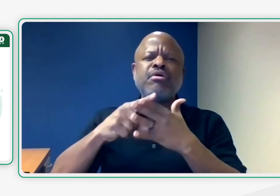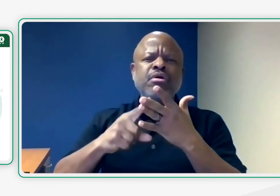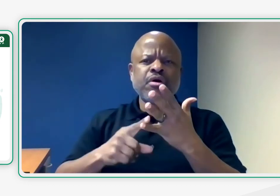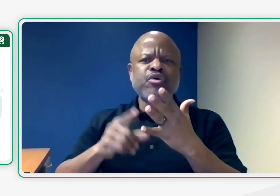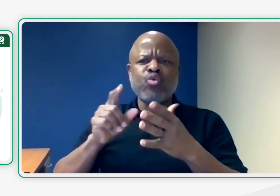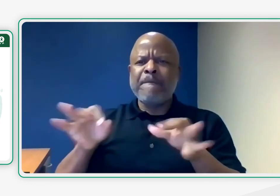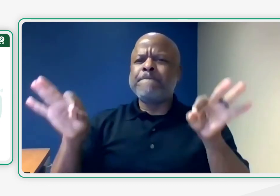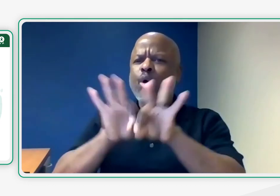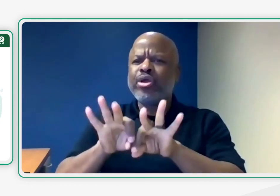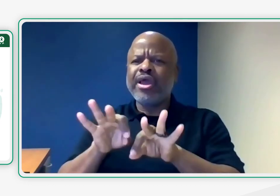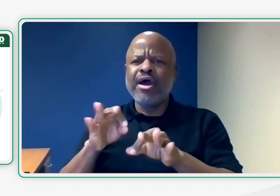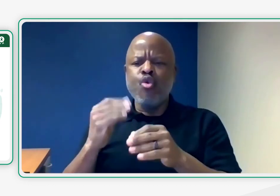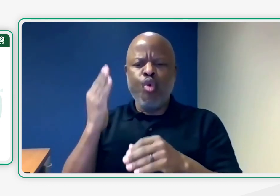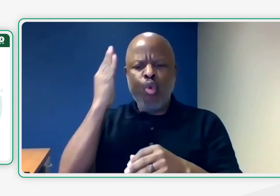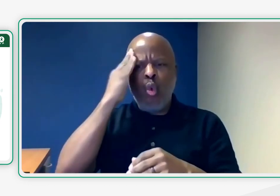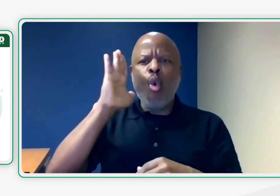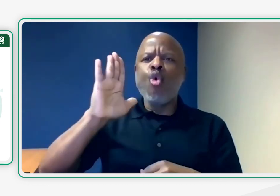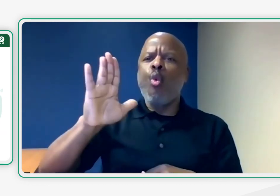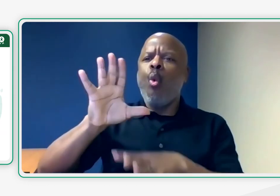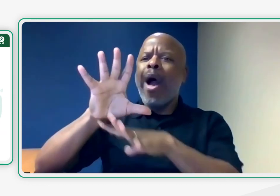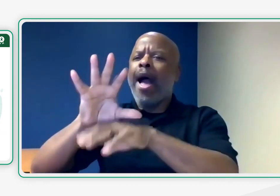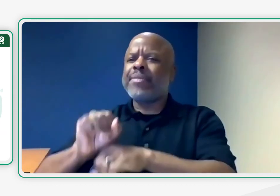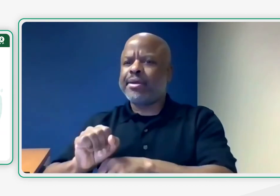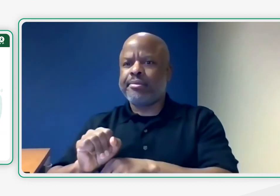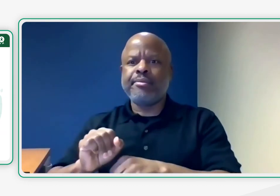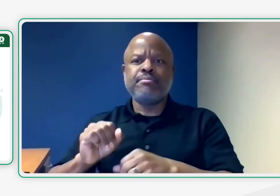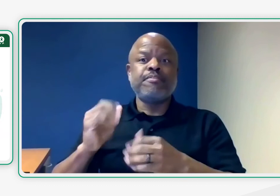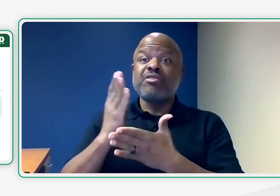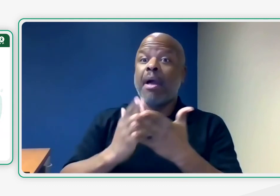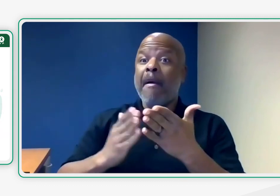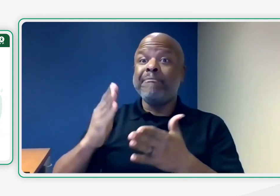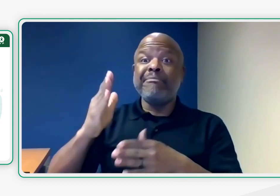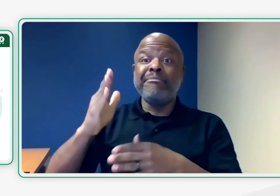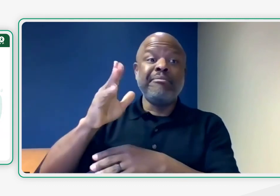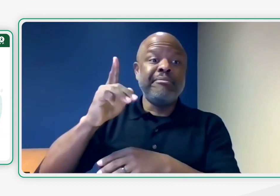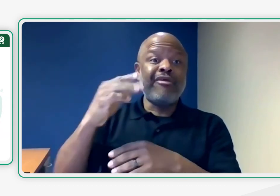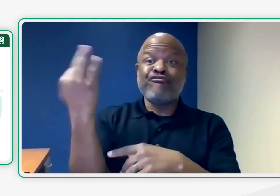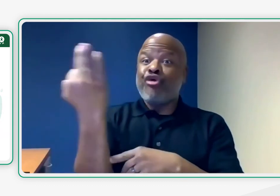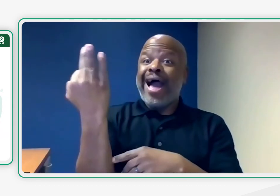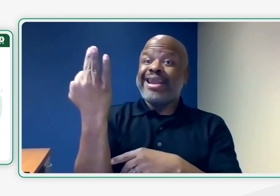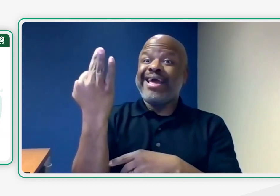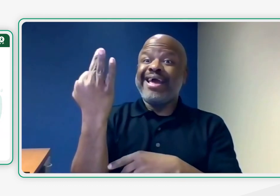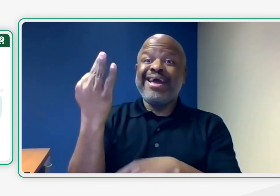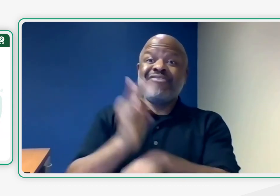certain type of stress or ambivalence, maybe – it's vital that you are aware of your habits.